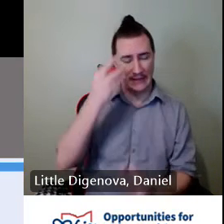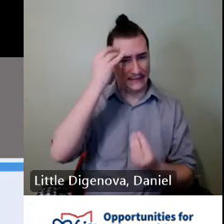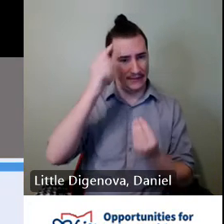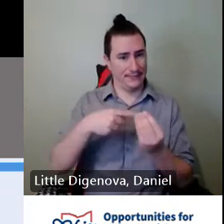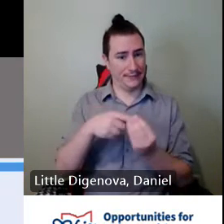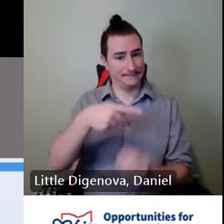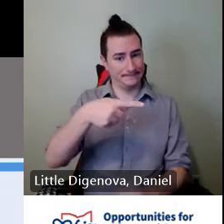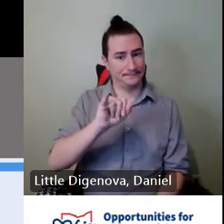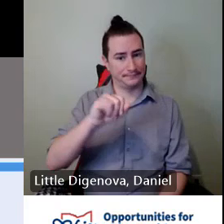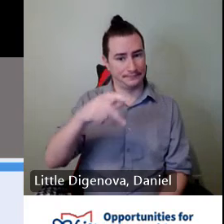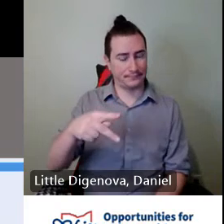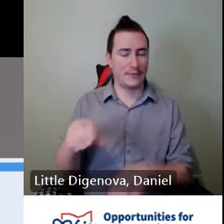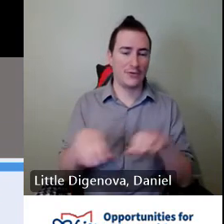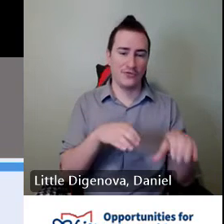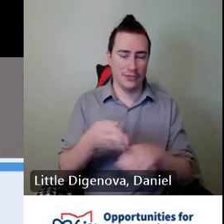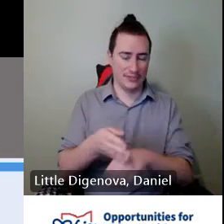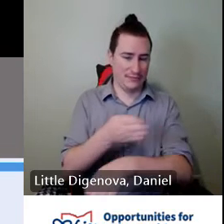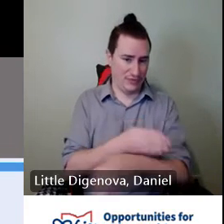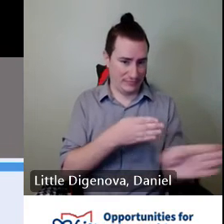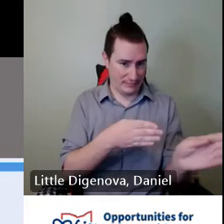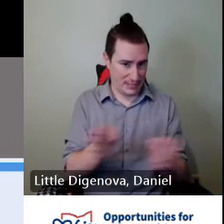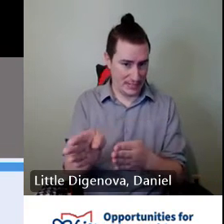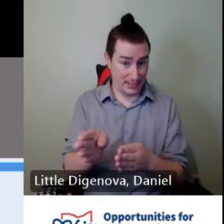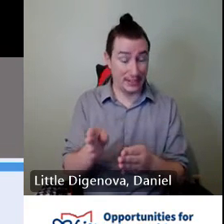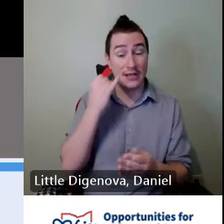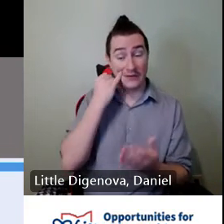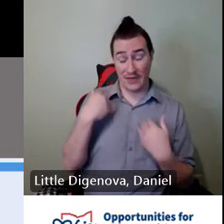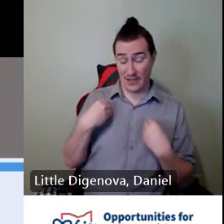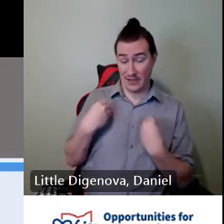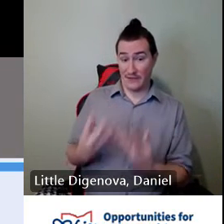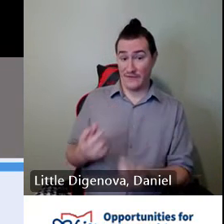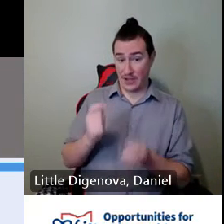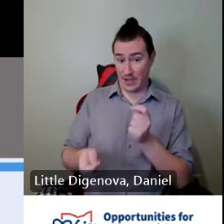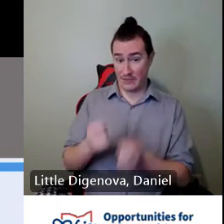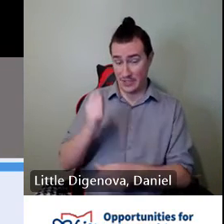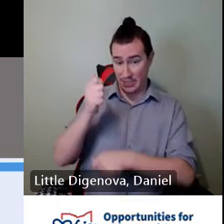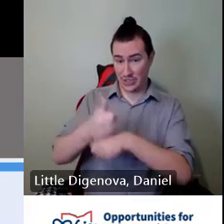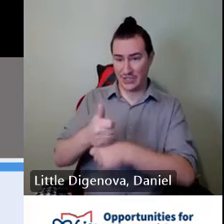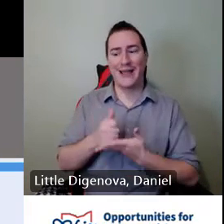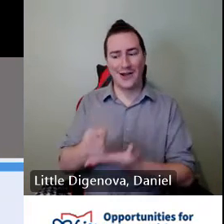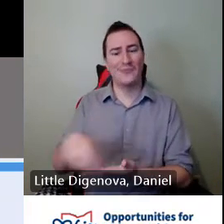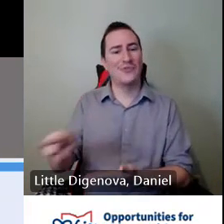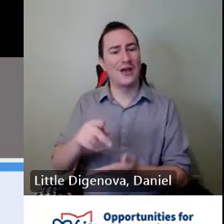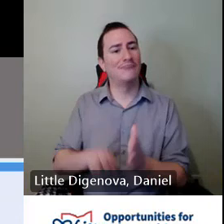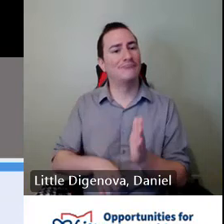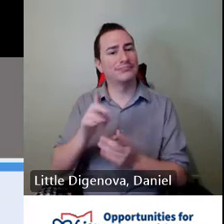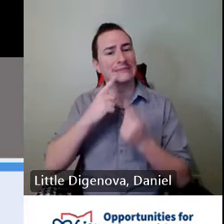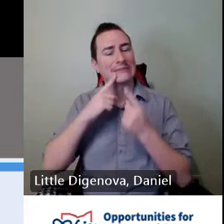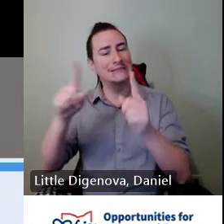Having the accommodation in place helps to set the person up for success because the point of a reasonable accommodation is to